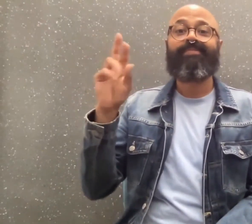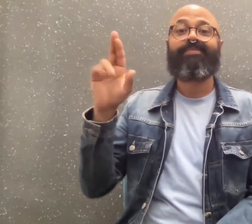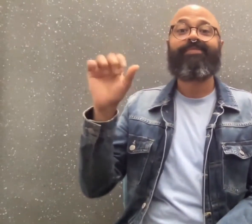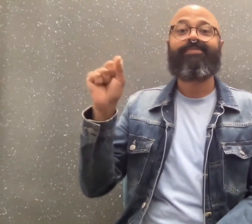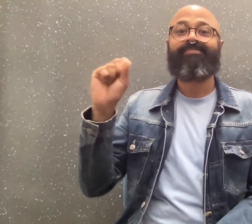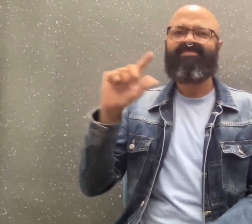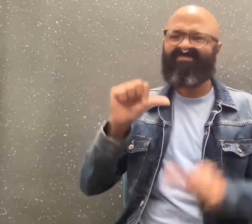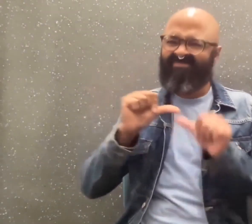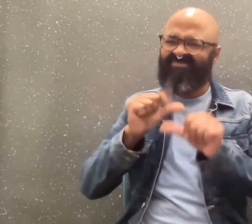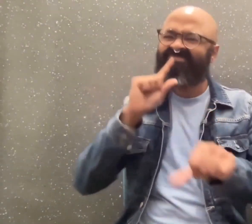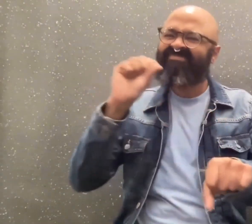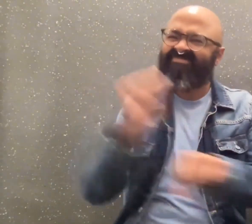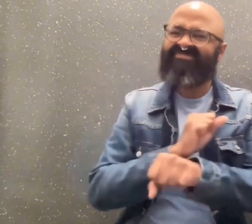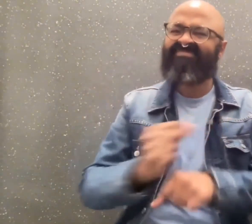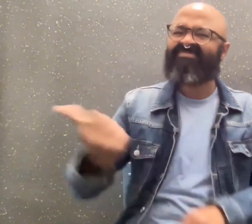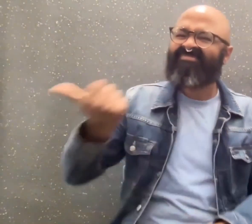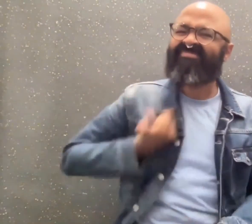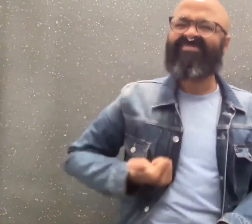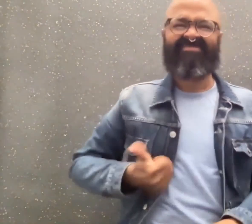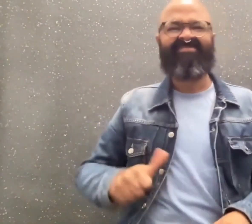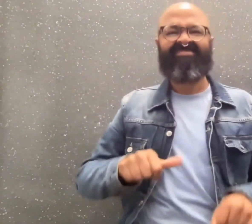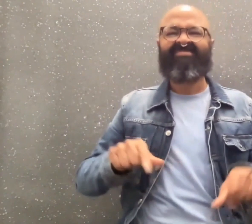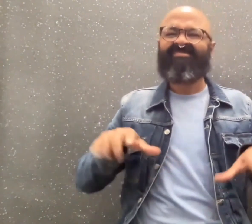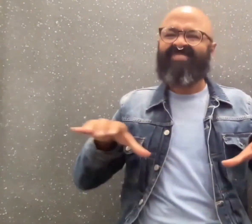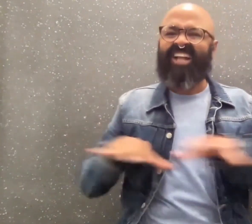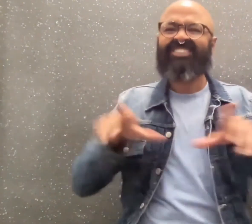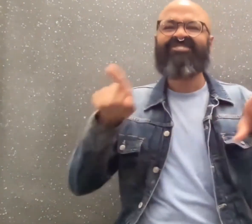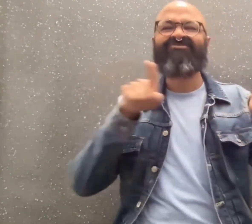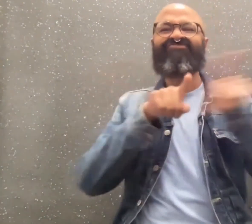Tom Cruise continues to prove he is a true action star